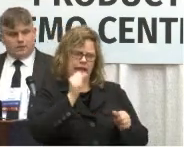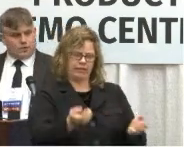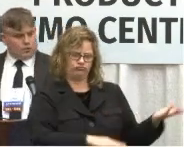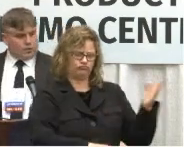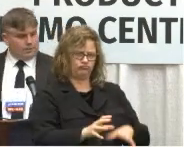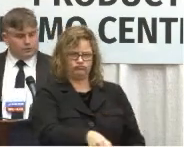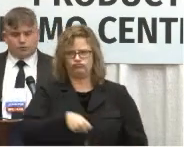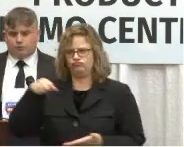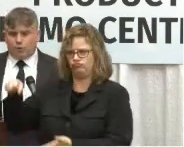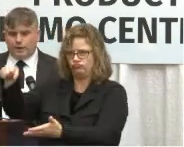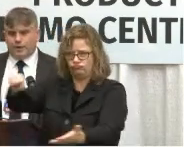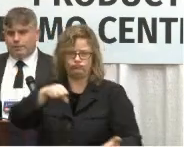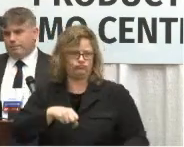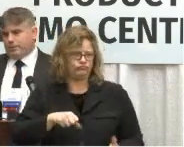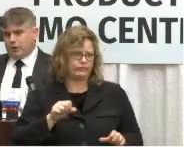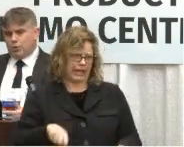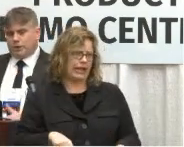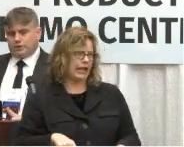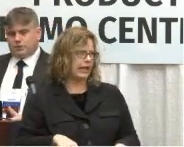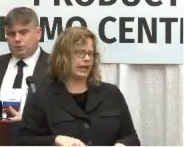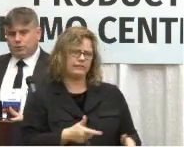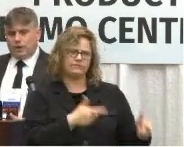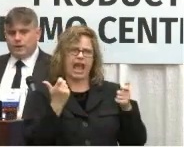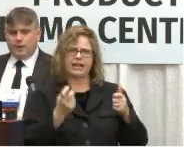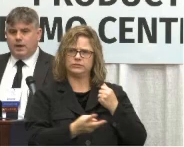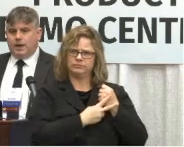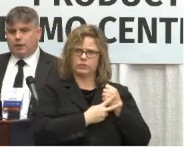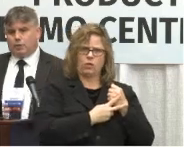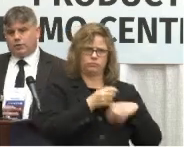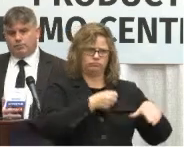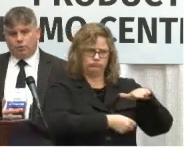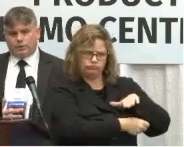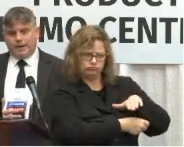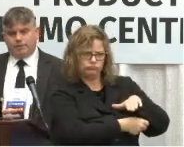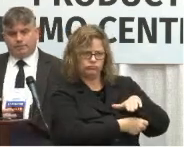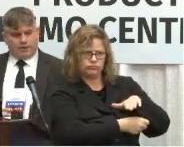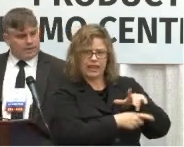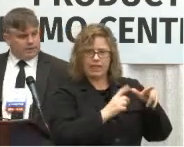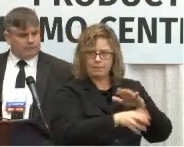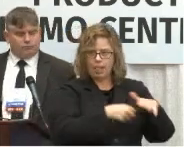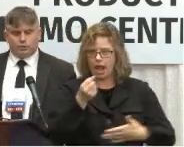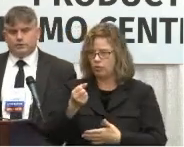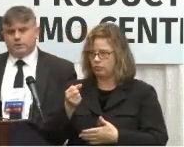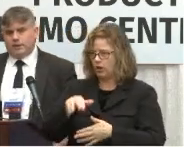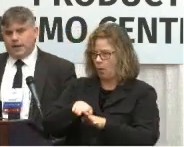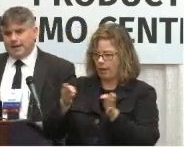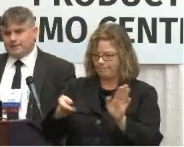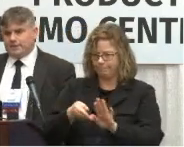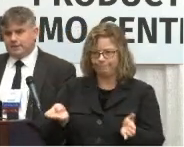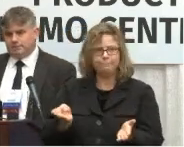So you're able to fold that up and quickly store it away and quickly pull it out and unfold it as needed.